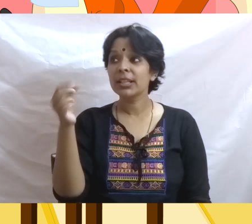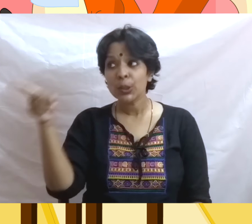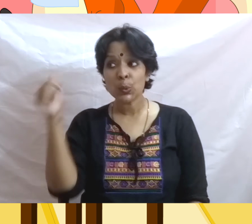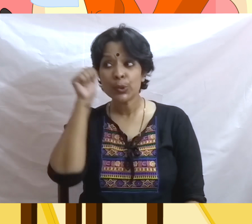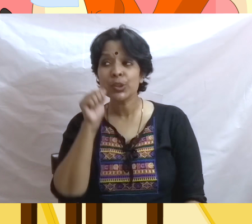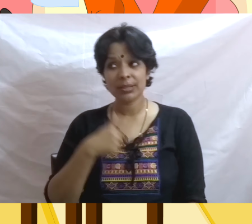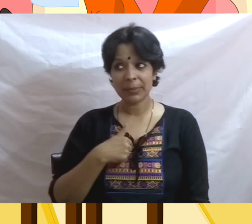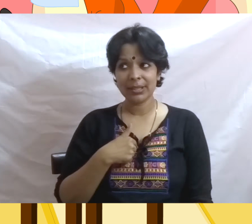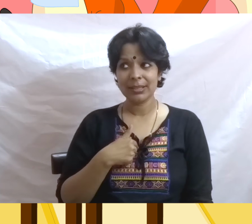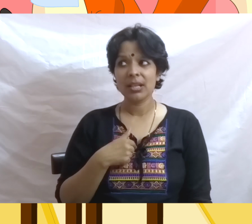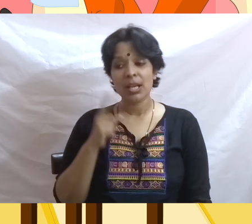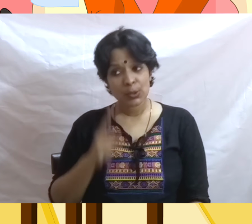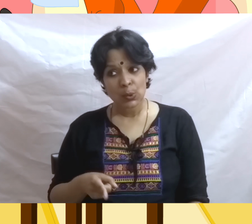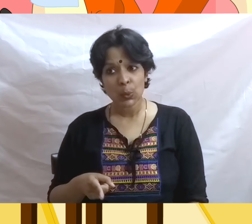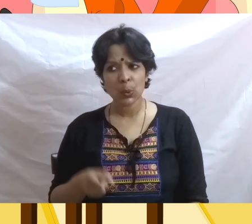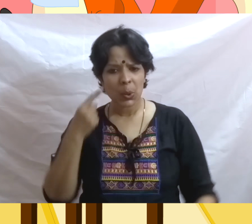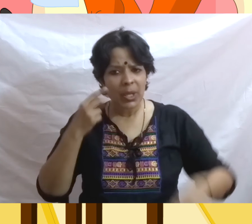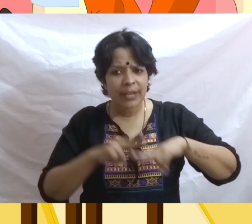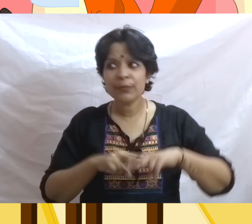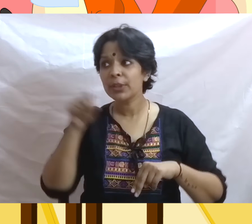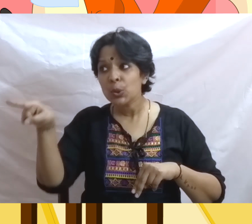unless you can stand the same treatment yourself!”